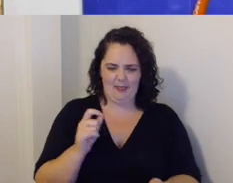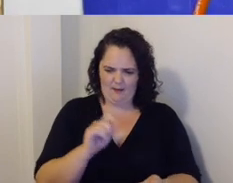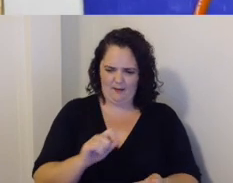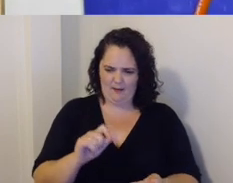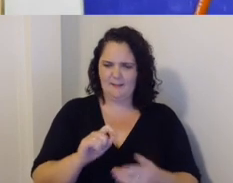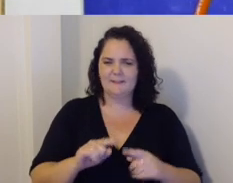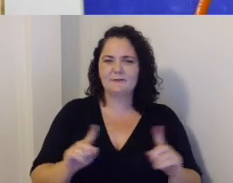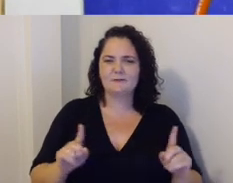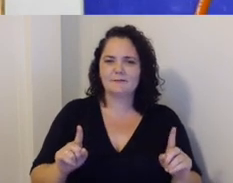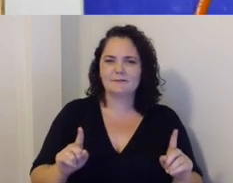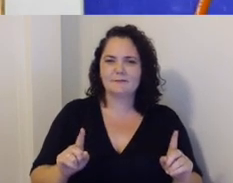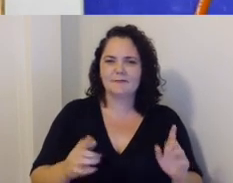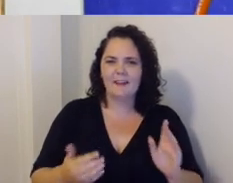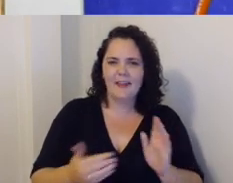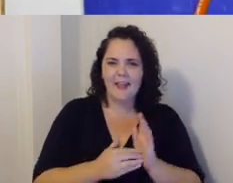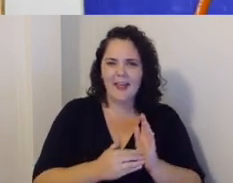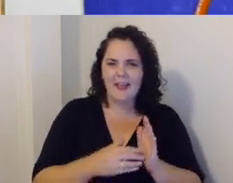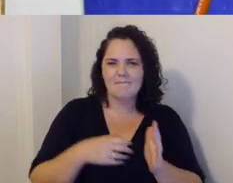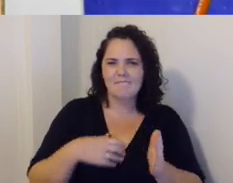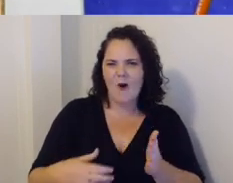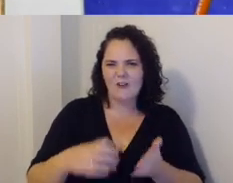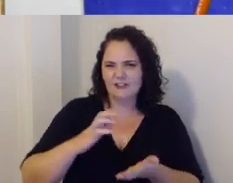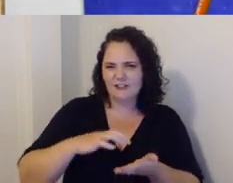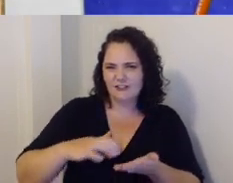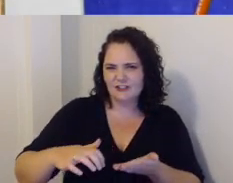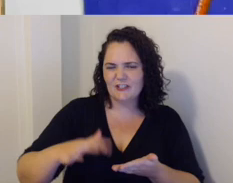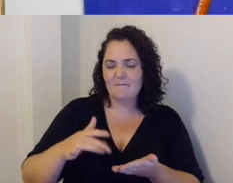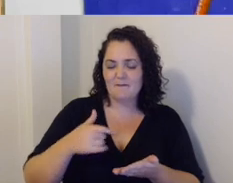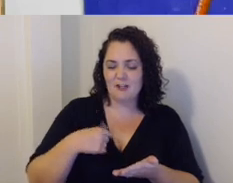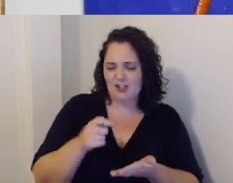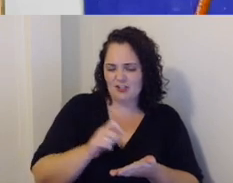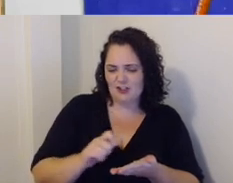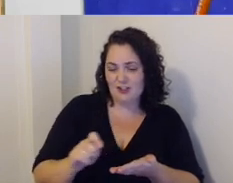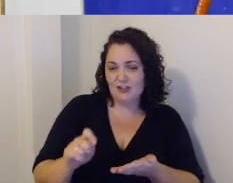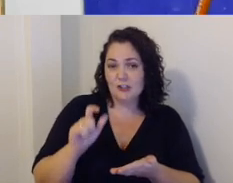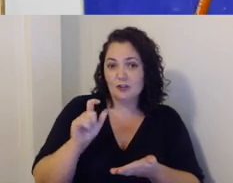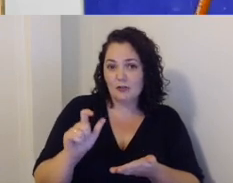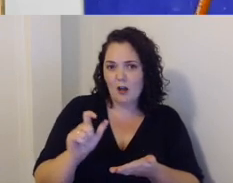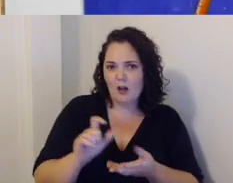chalk has now added more grit to the surface of the paper so it's actually abraded the charcoal